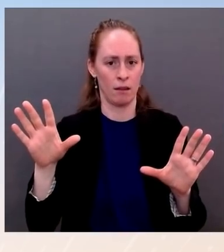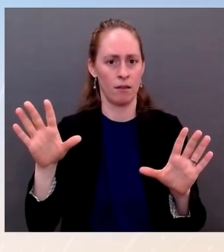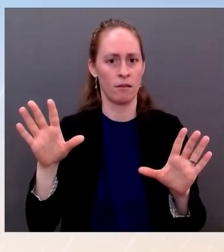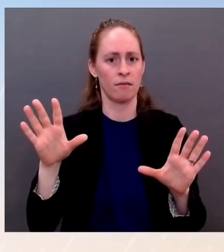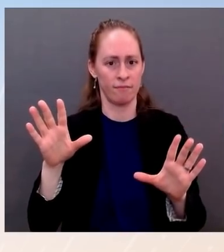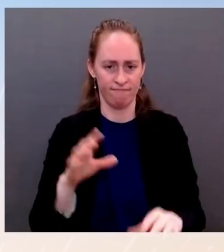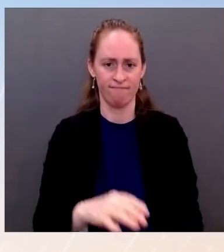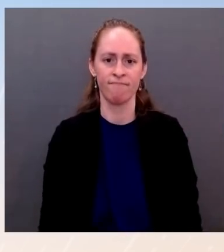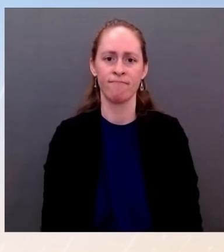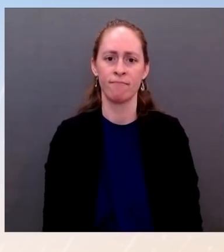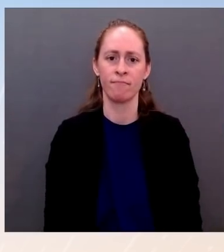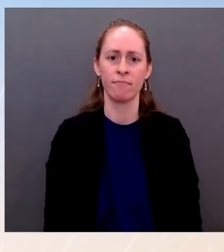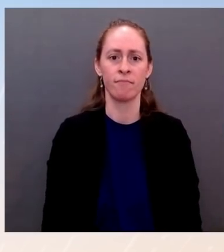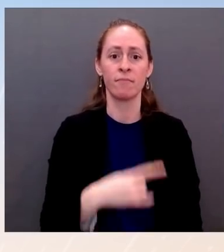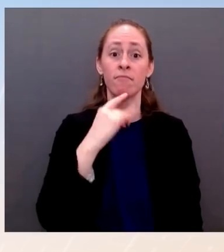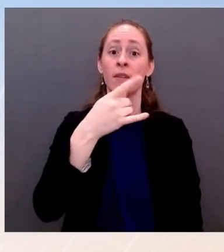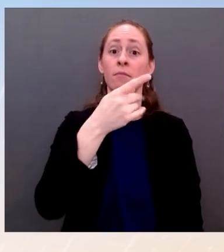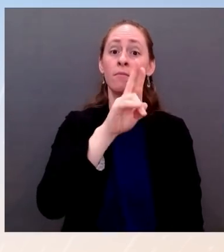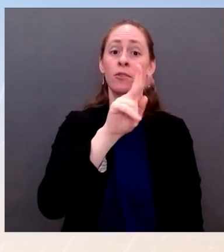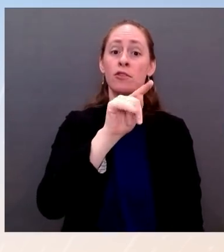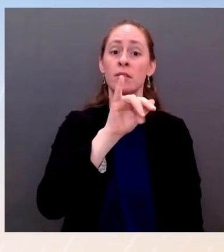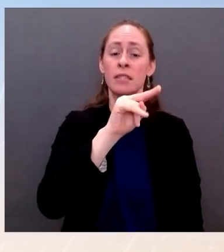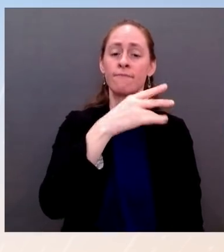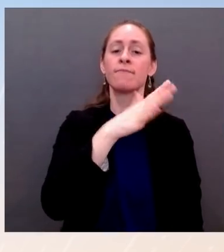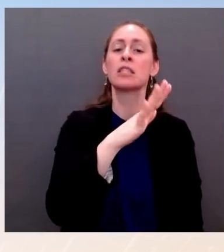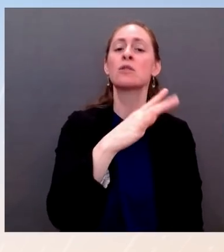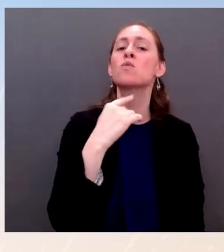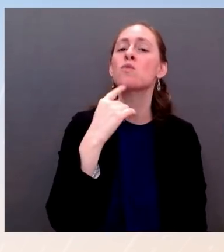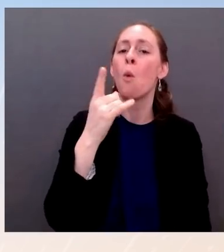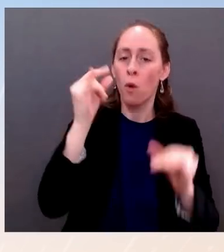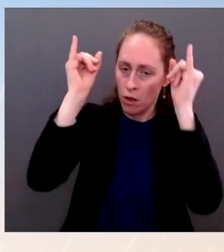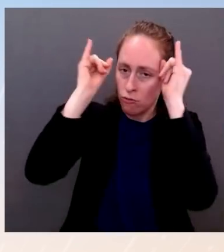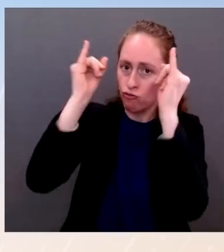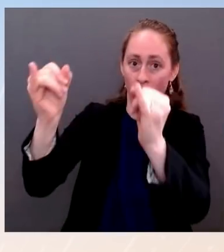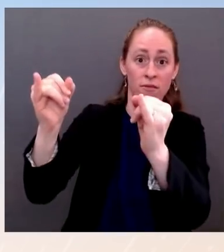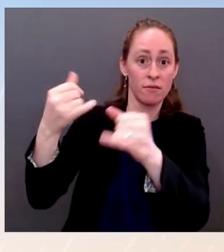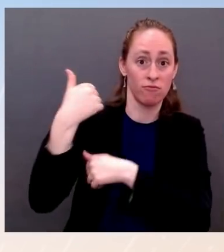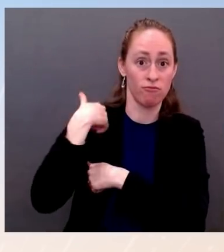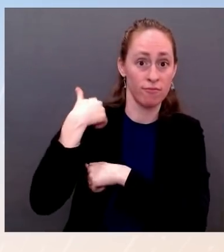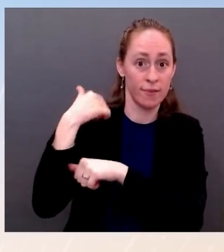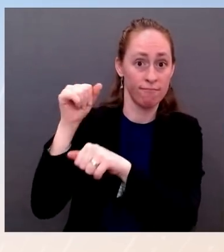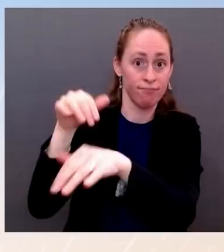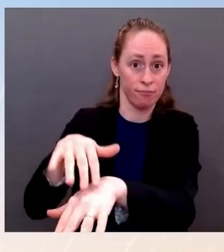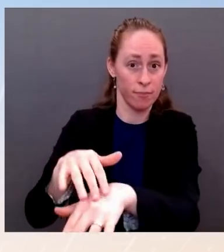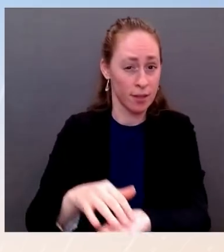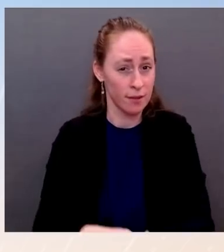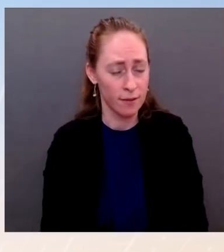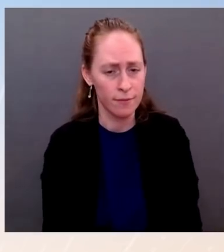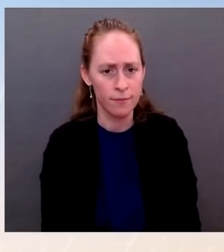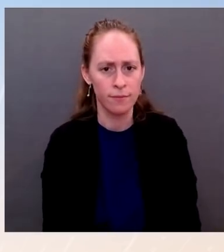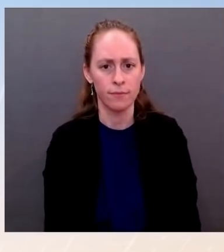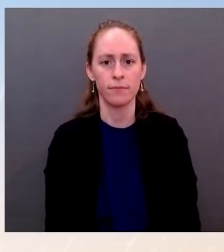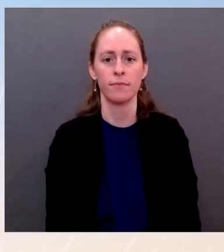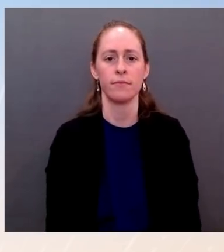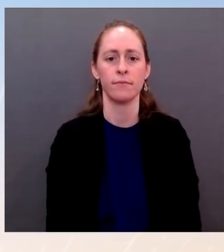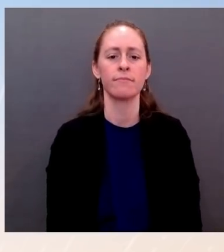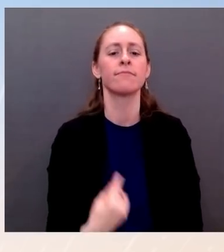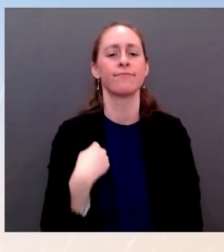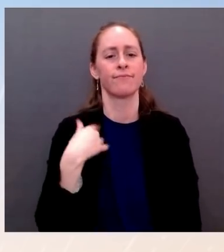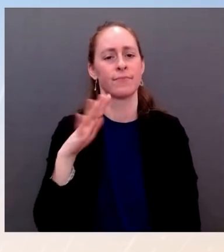which I have not seen yet, it does not accurately capture what the U.S. government's view is today. Our view is that we do not believe